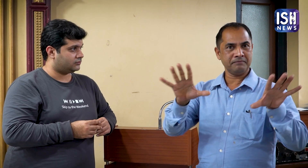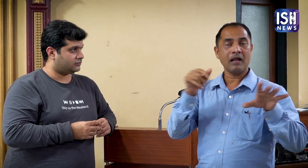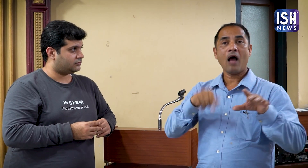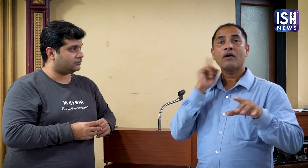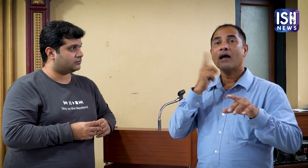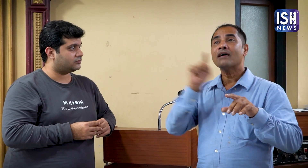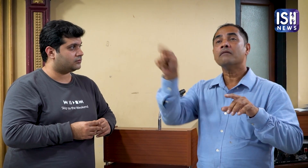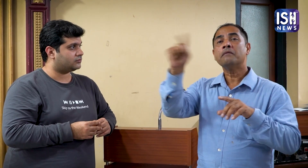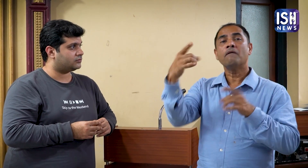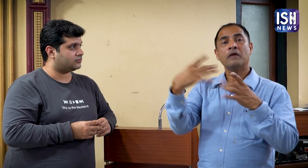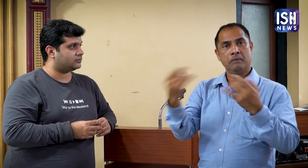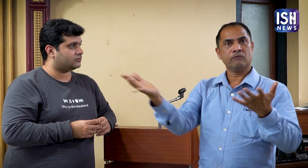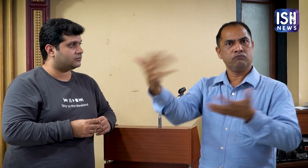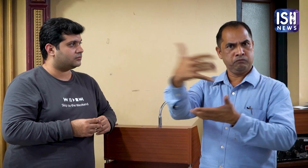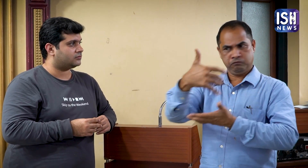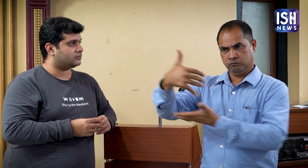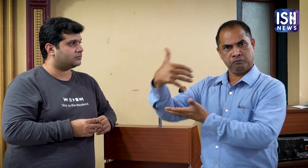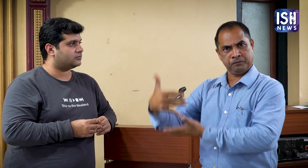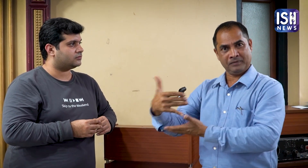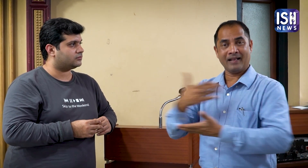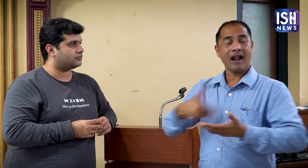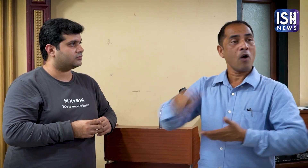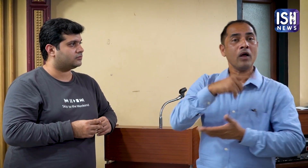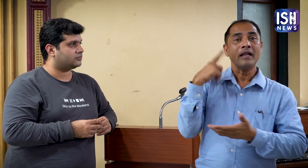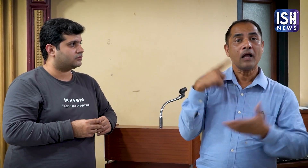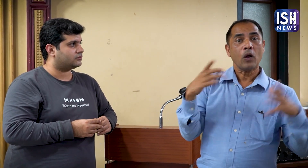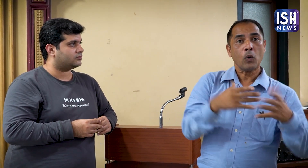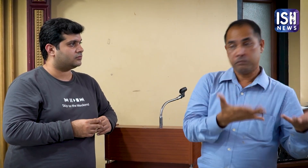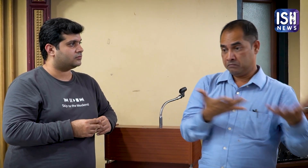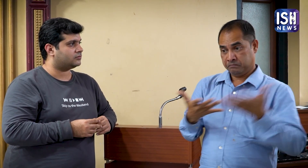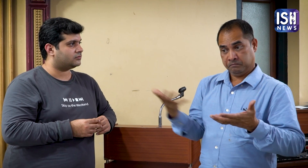Now we are collecting feedback from Deaf people and Deaf leaders.